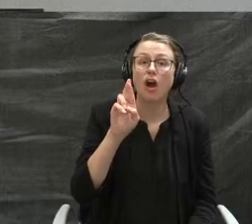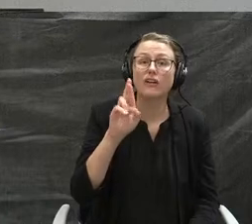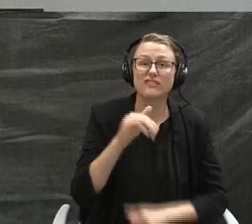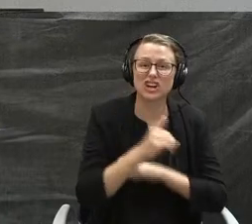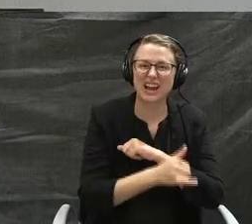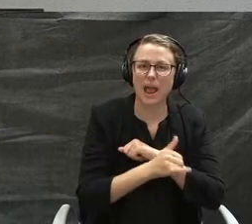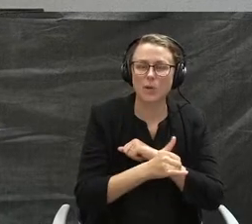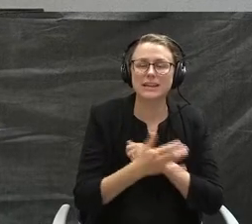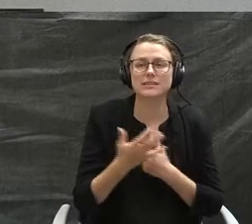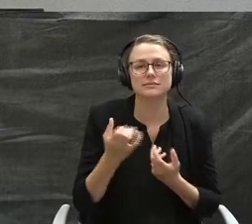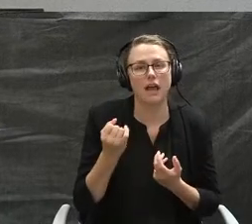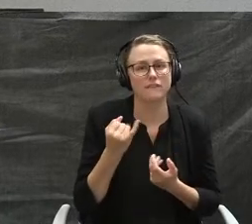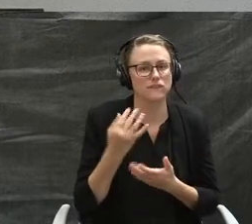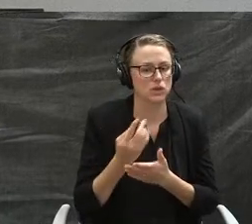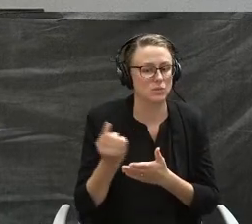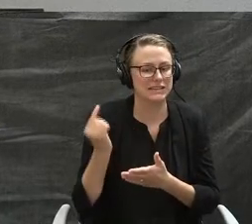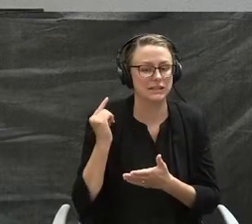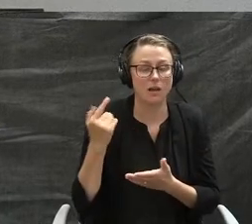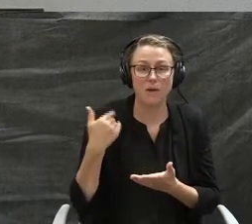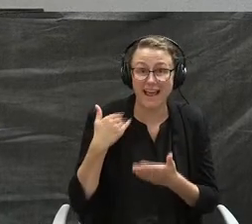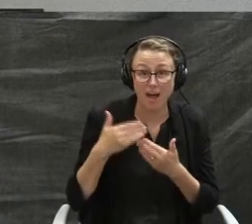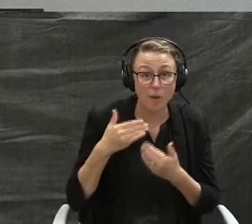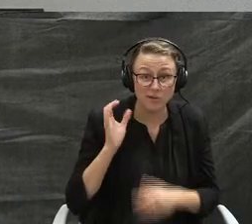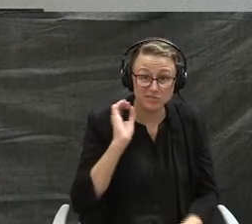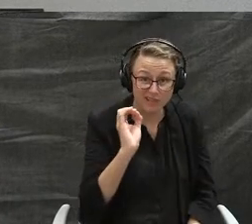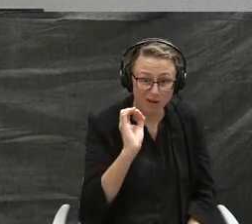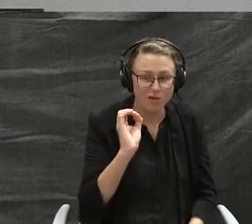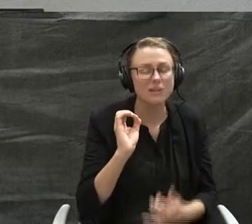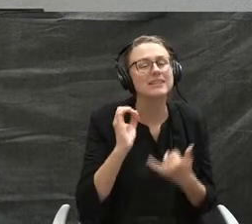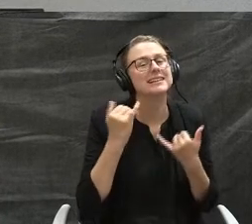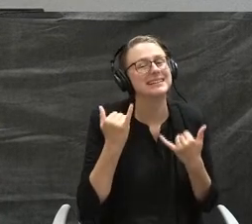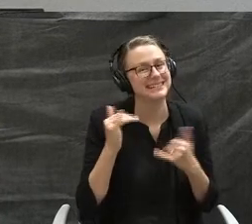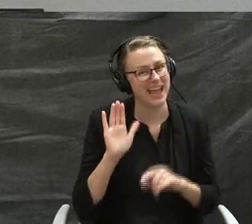is virtually equal to Hennepin County, so there's no advantage